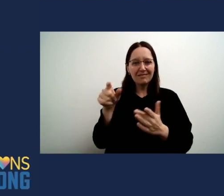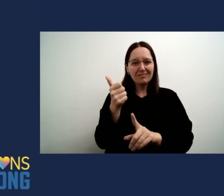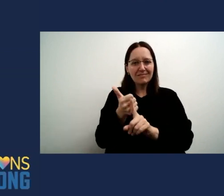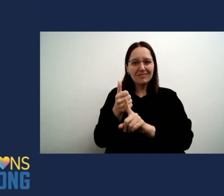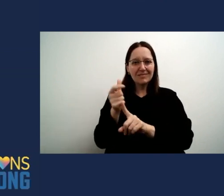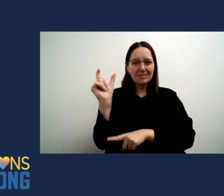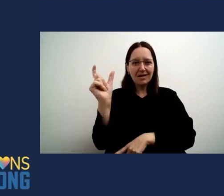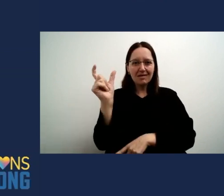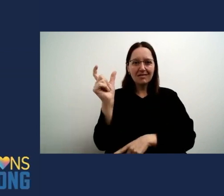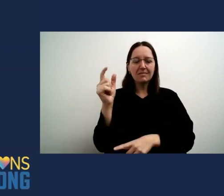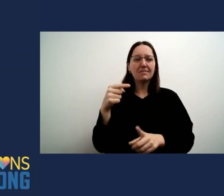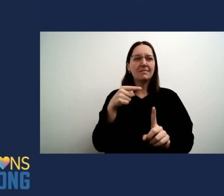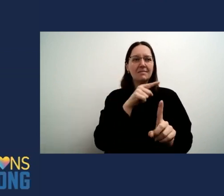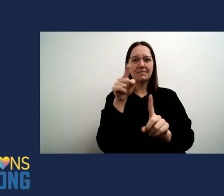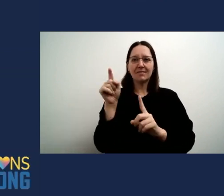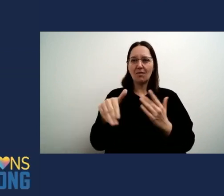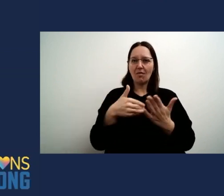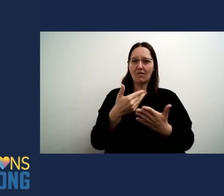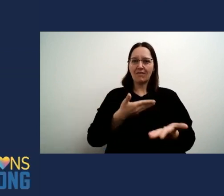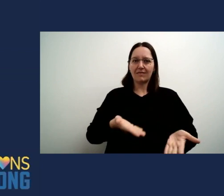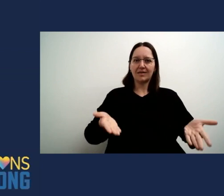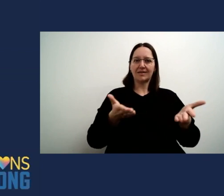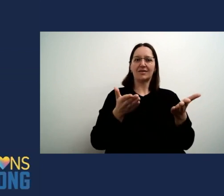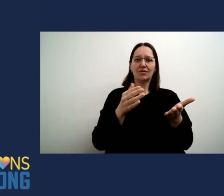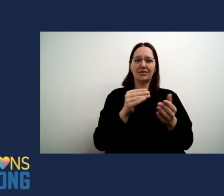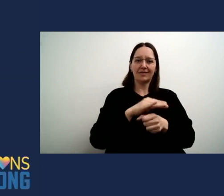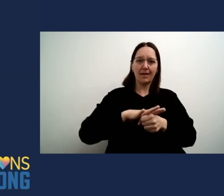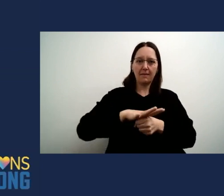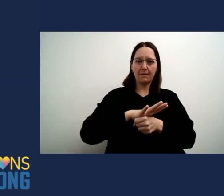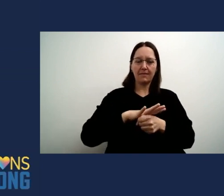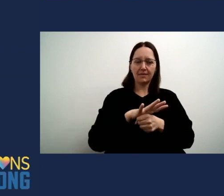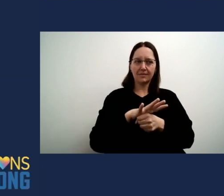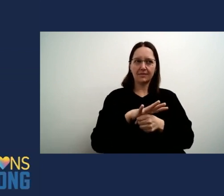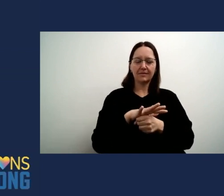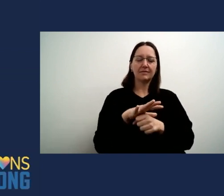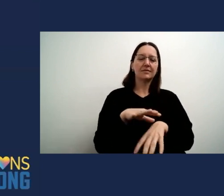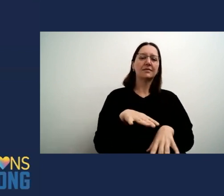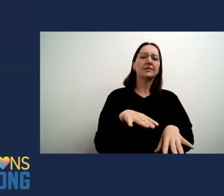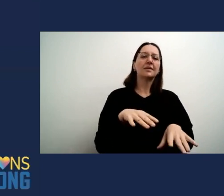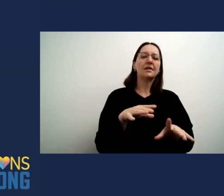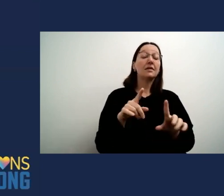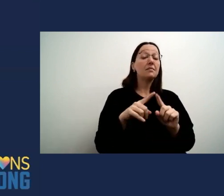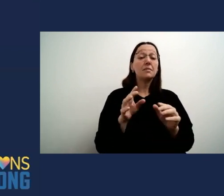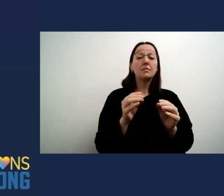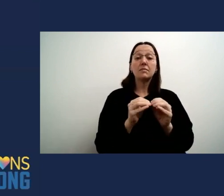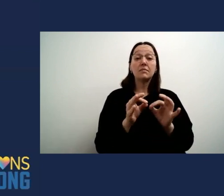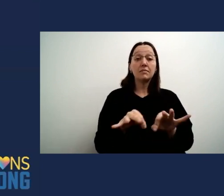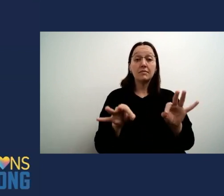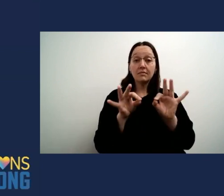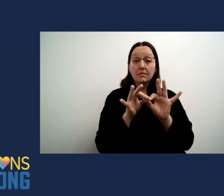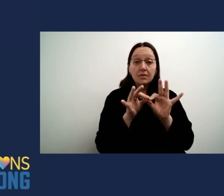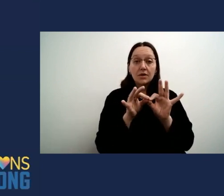the institution's first ever strategic plan and completed an ambitious ten-year campaign for